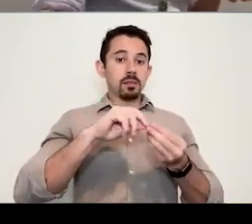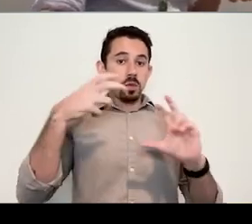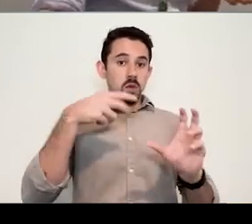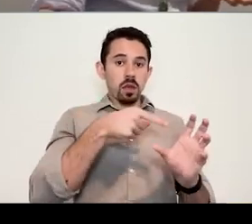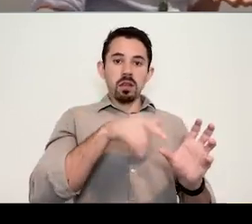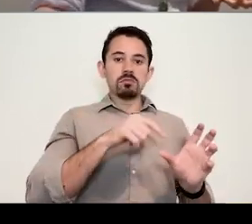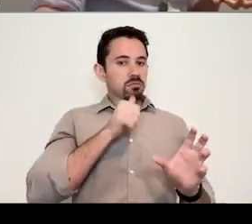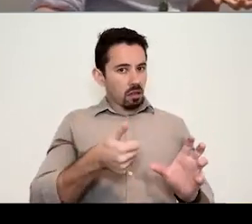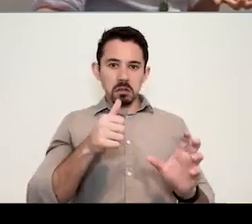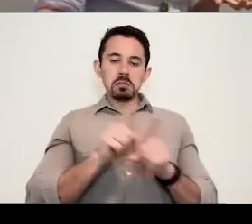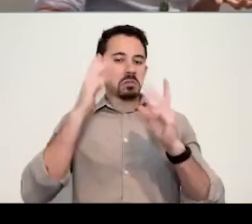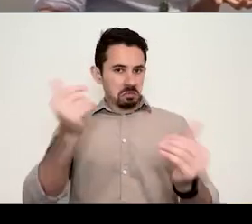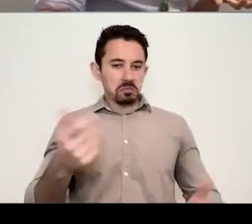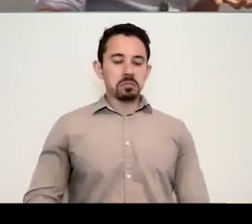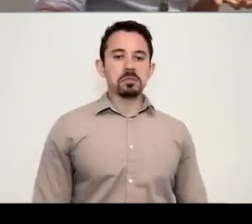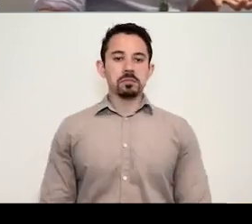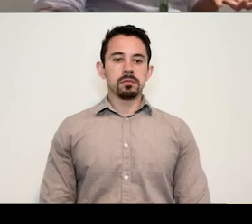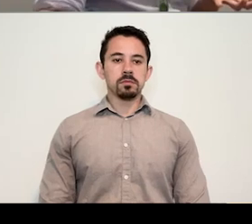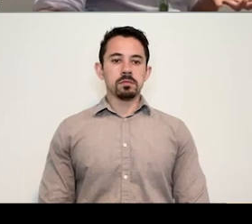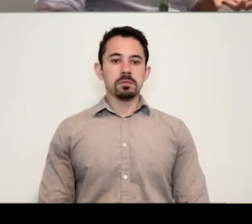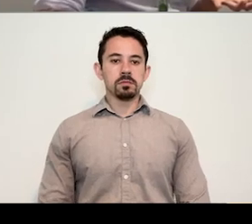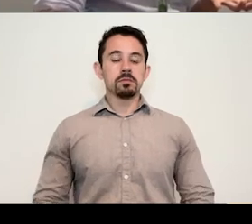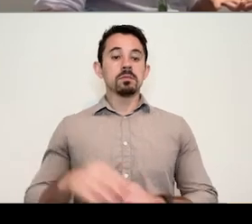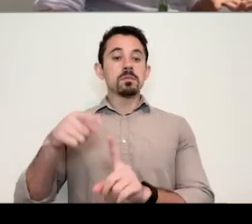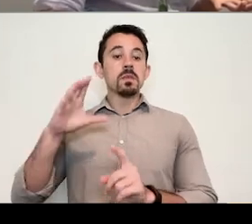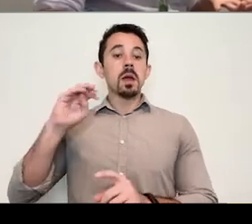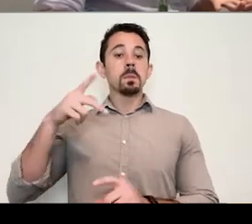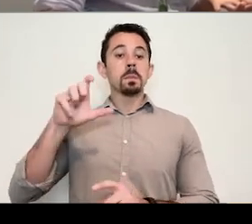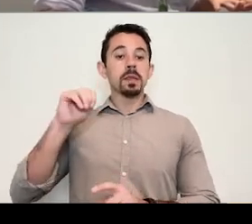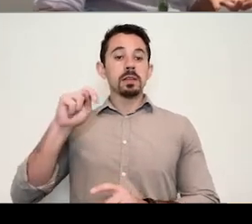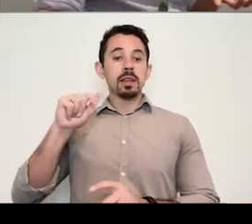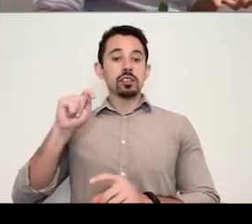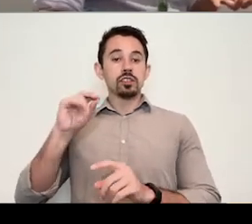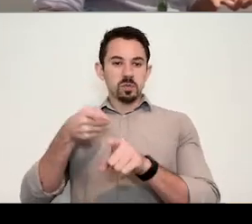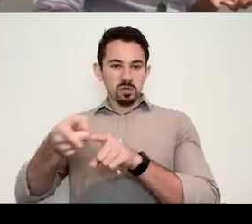so deletion of the glycosyltransferase, PelF, and the entire PelA protein did not,